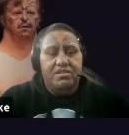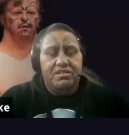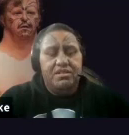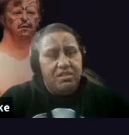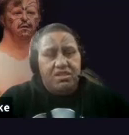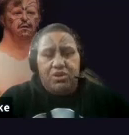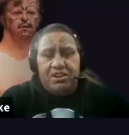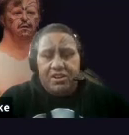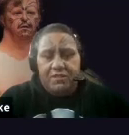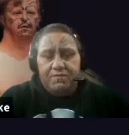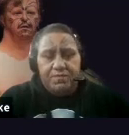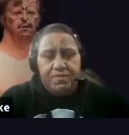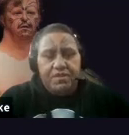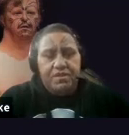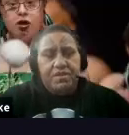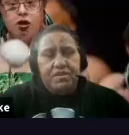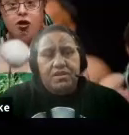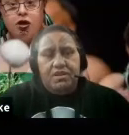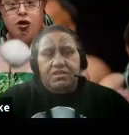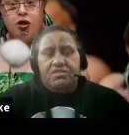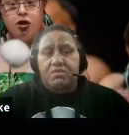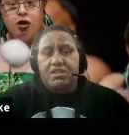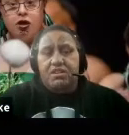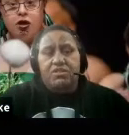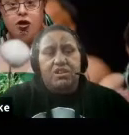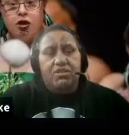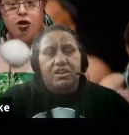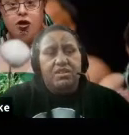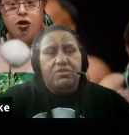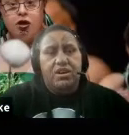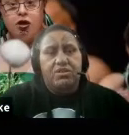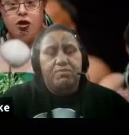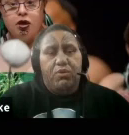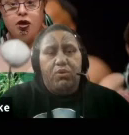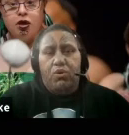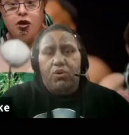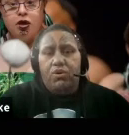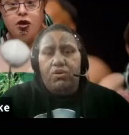E tau ana.I te timatanga, ko te kore. Nā te kore, ko te pō.